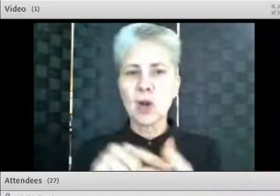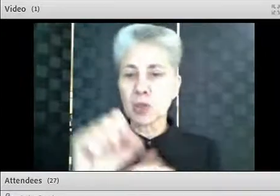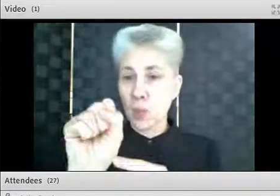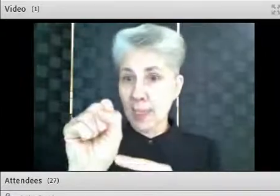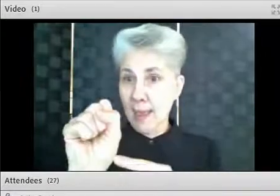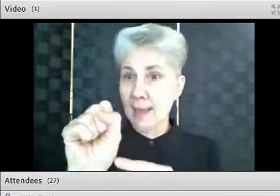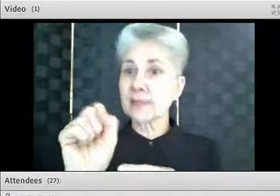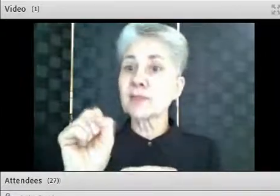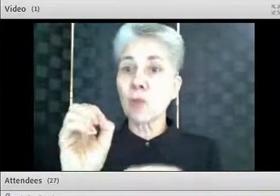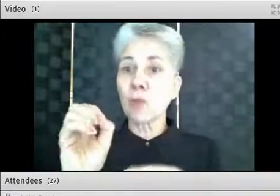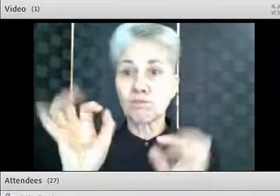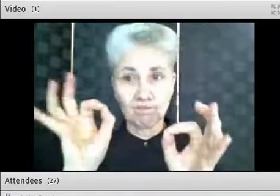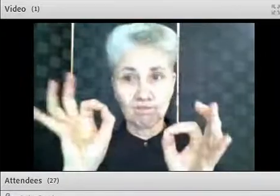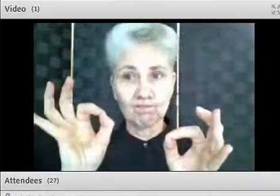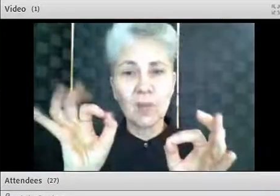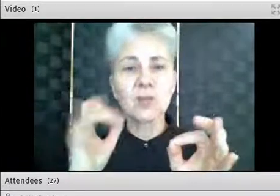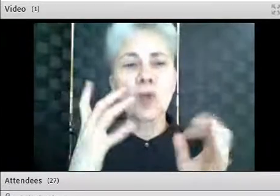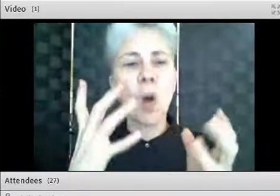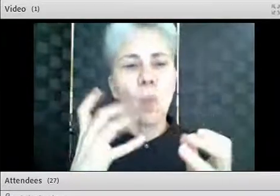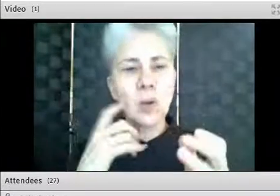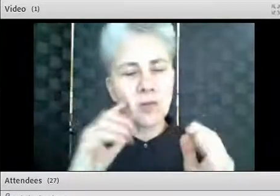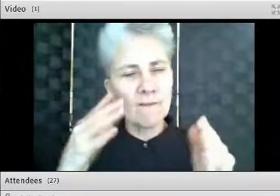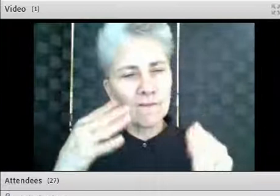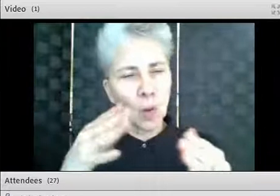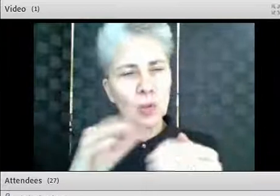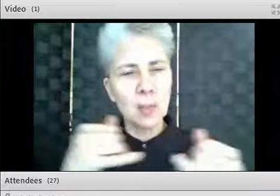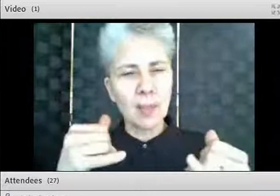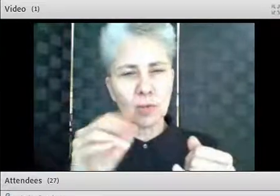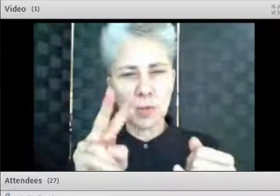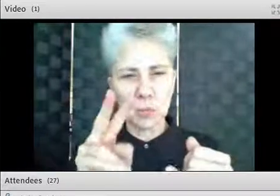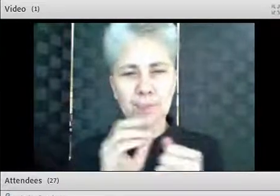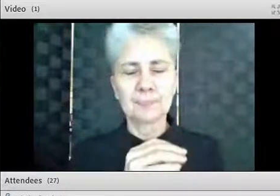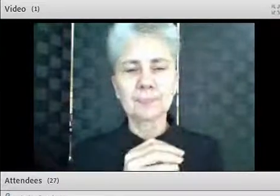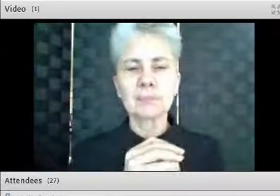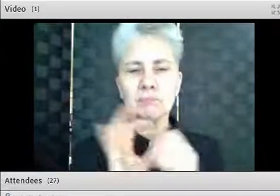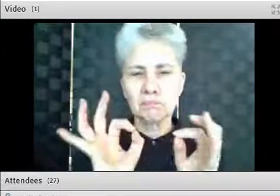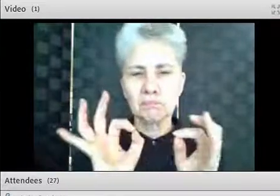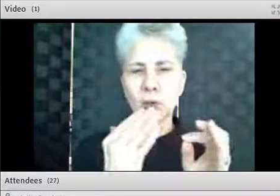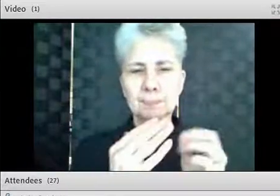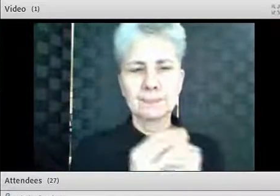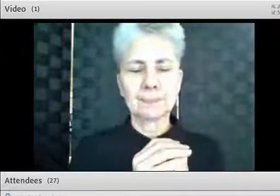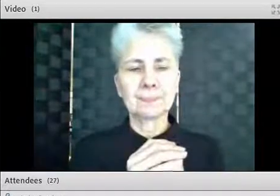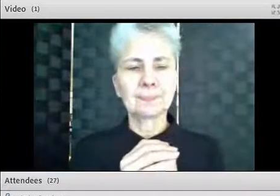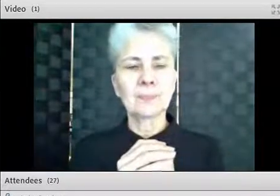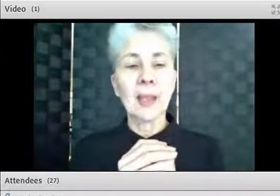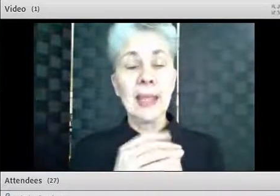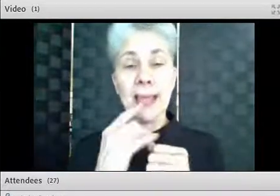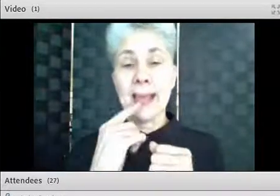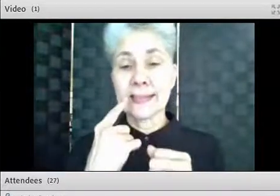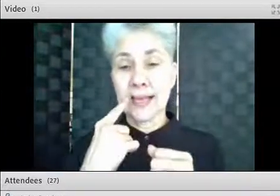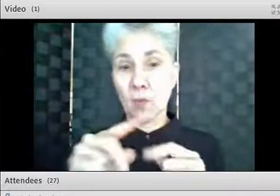so I want to just focus in on line two, very good. It says here for the second letter,